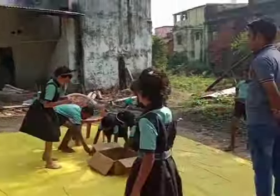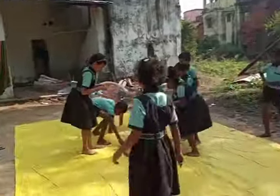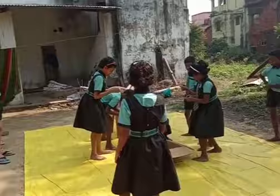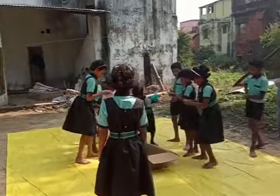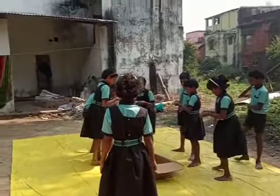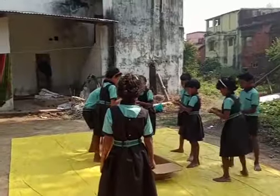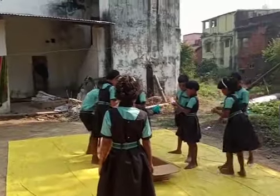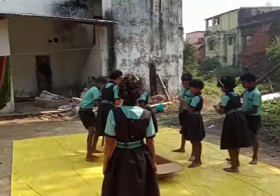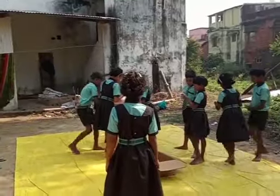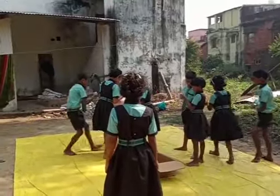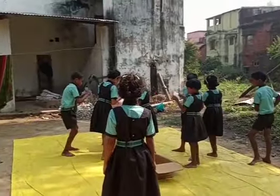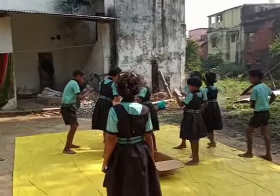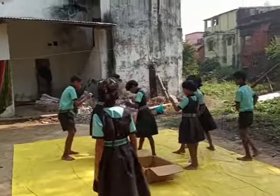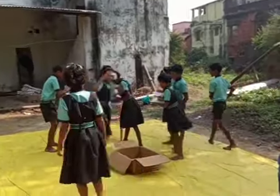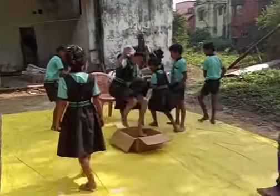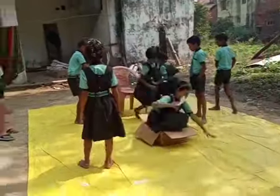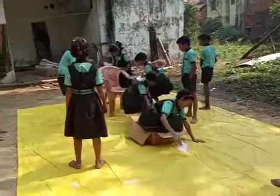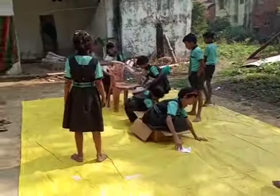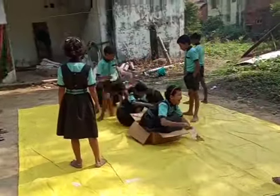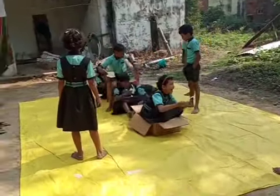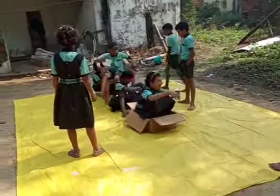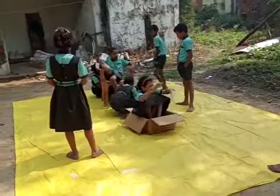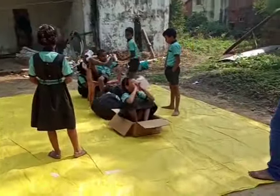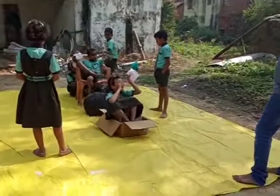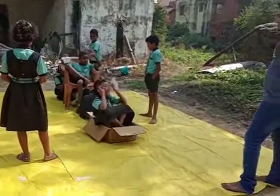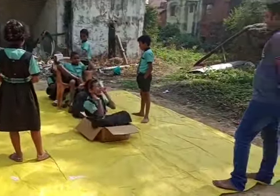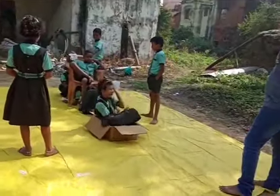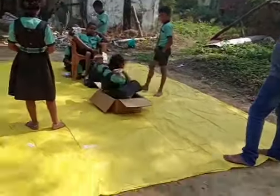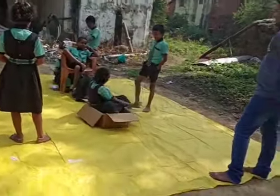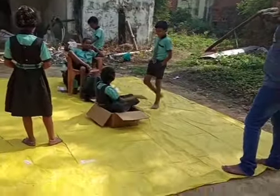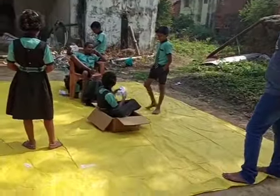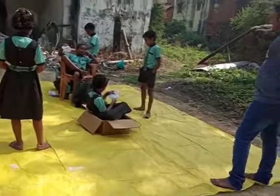cheat each and act out the preposition written on